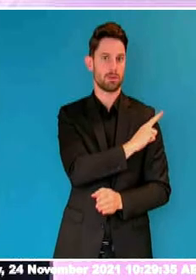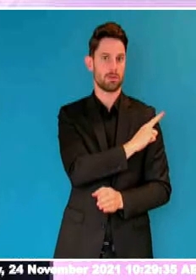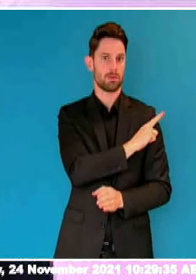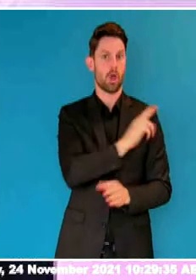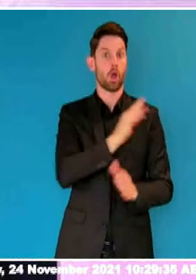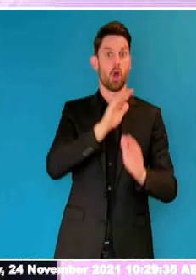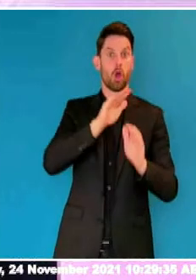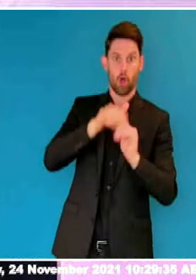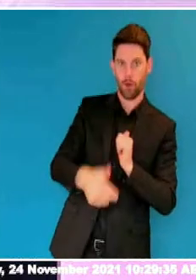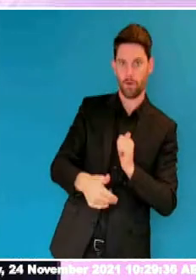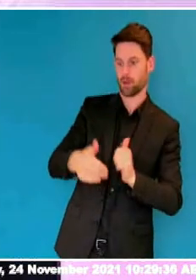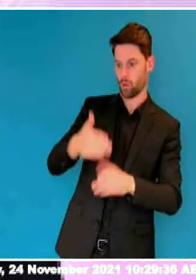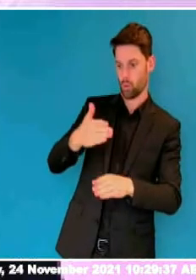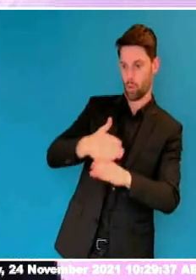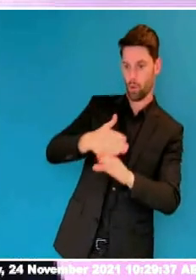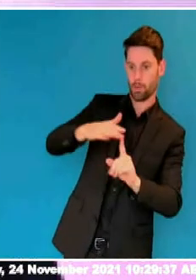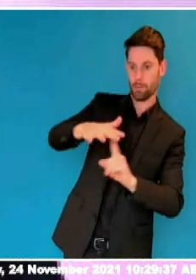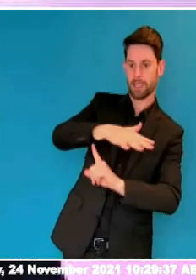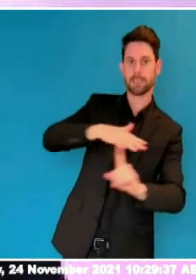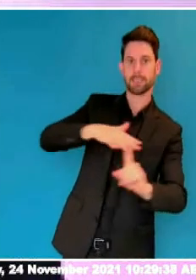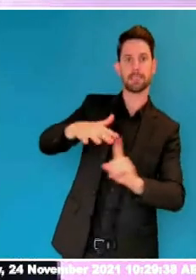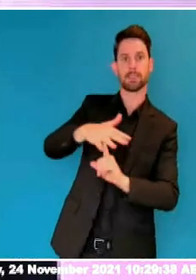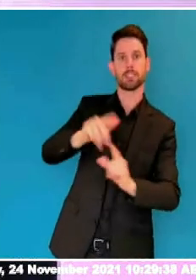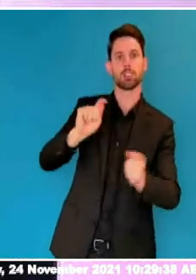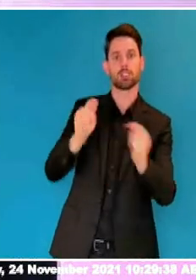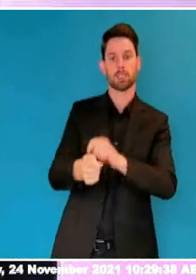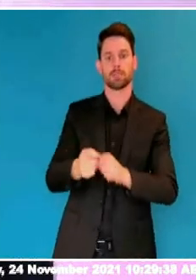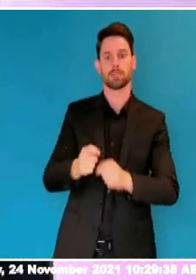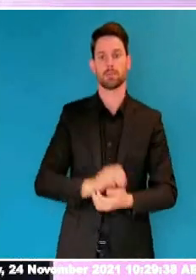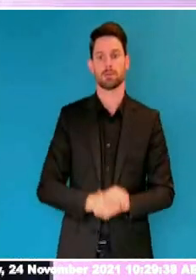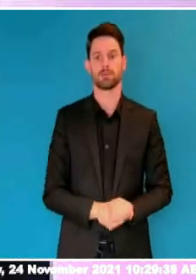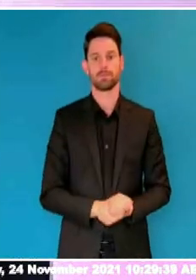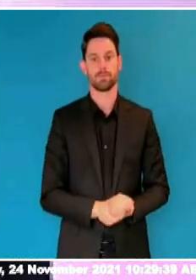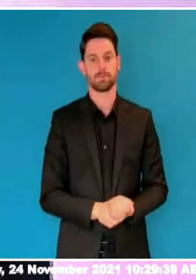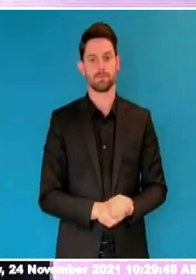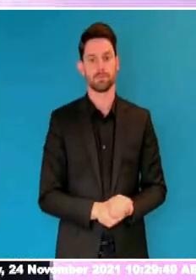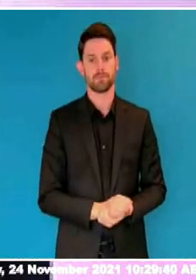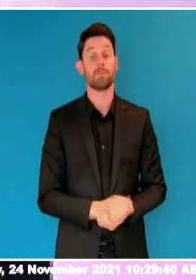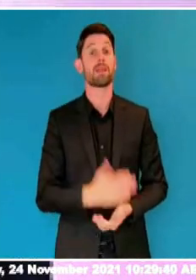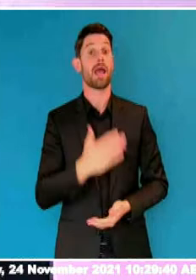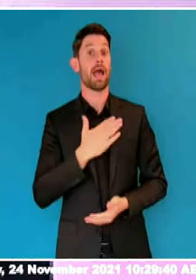adjustments? MS KRUGER: So as a part of our Employee Relations team, they receive